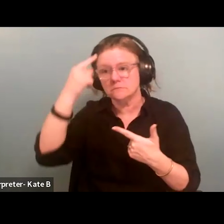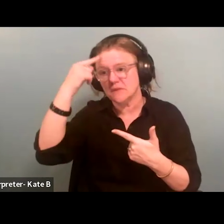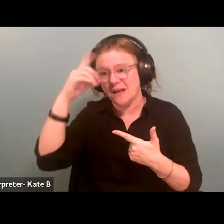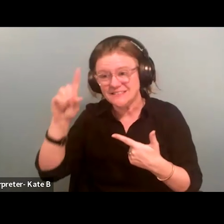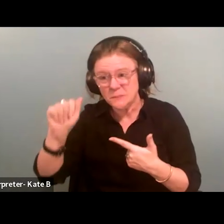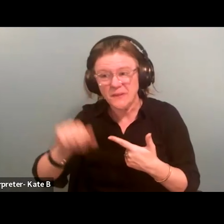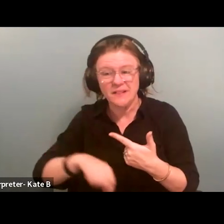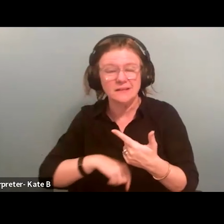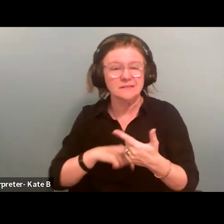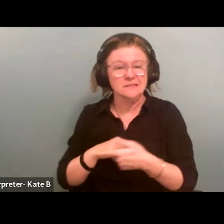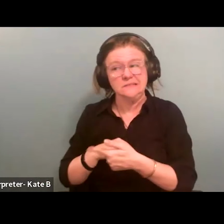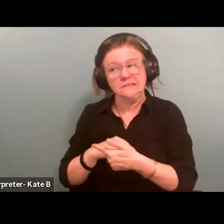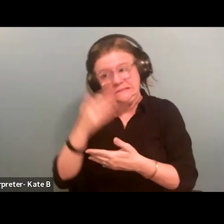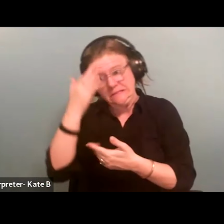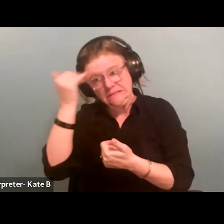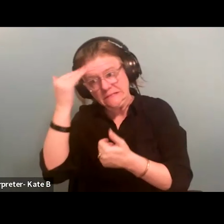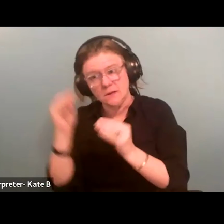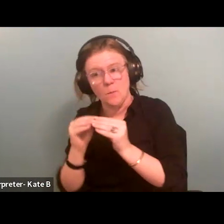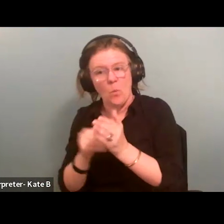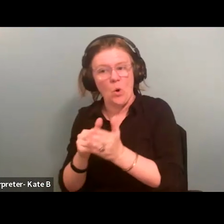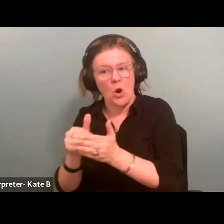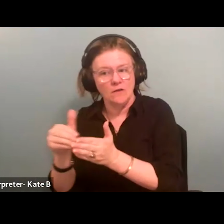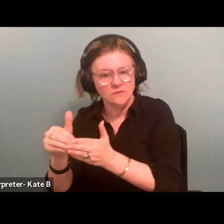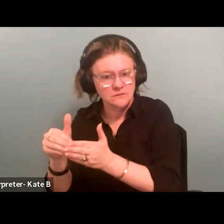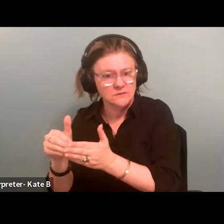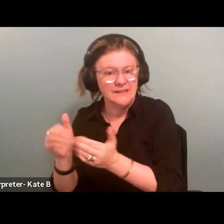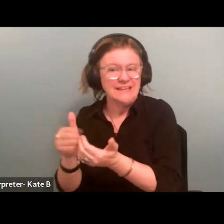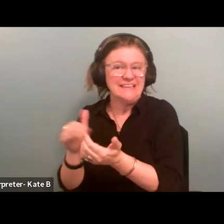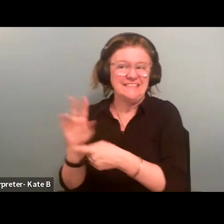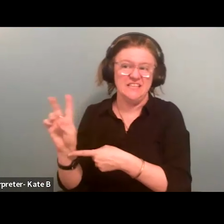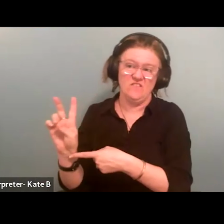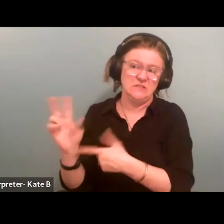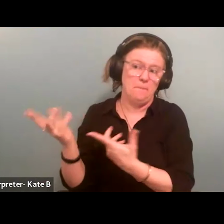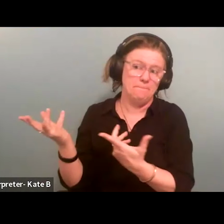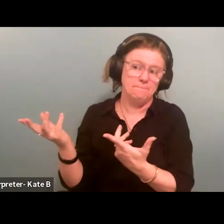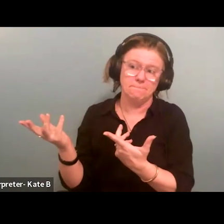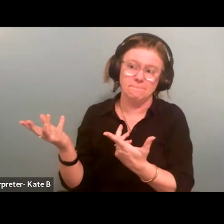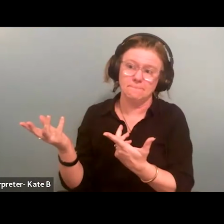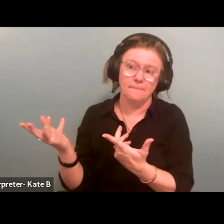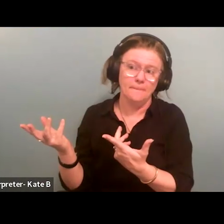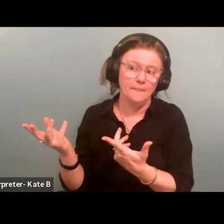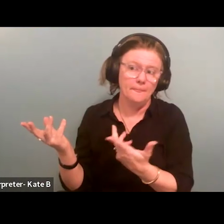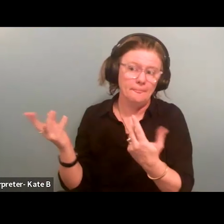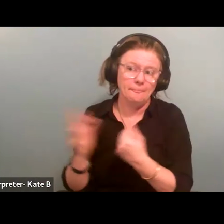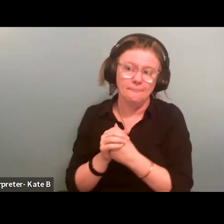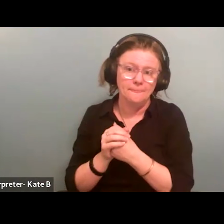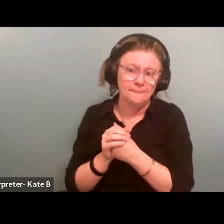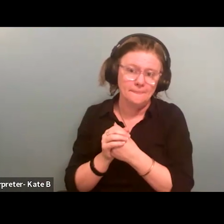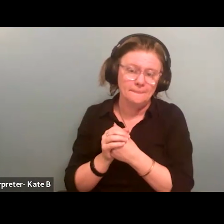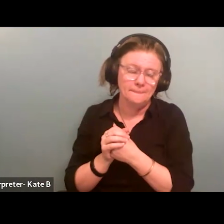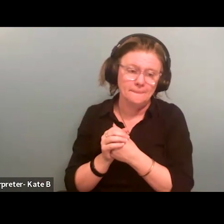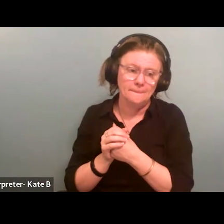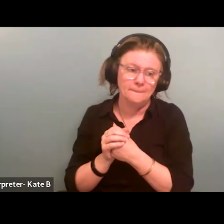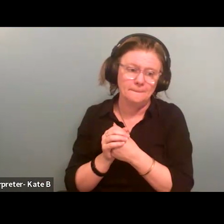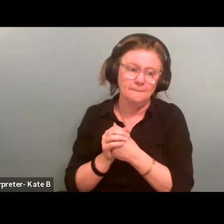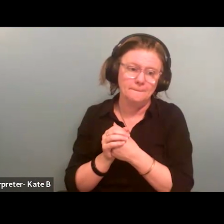we sometimes don't remember things. That makes us easy victims to be preyed upon.